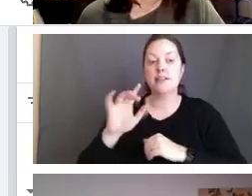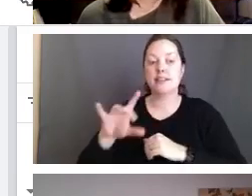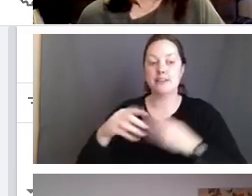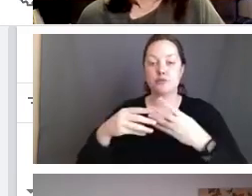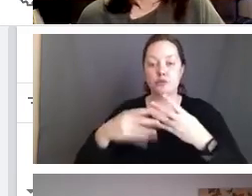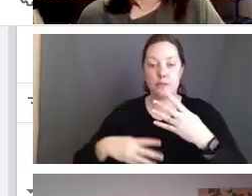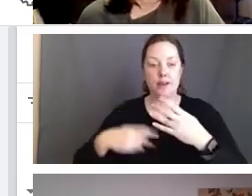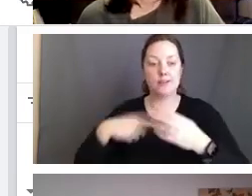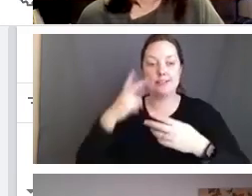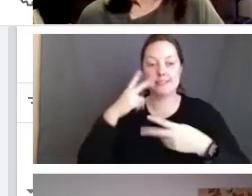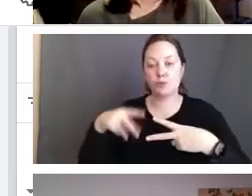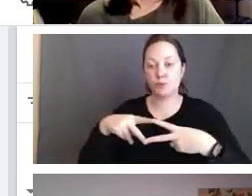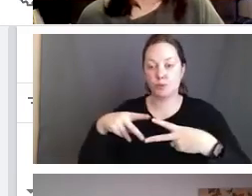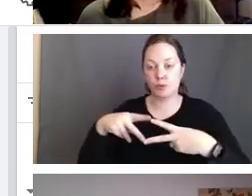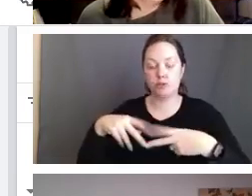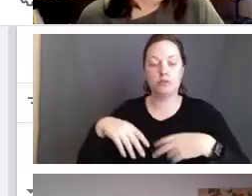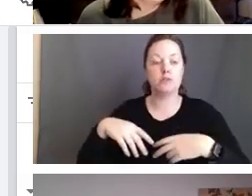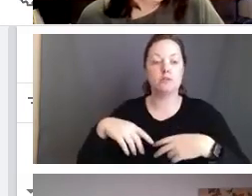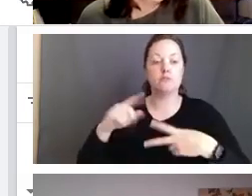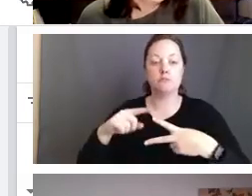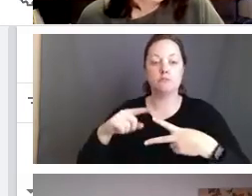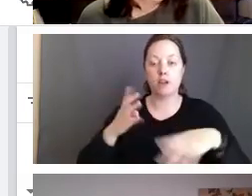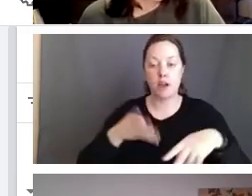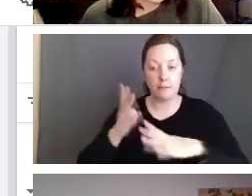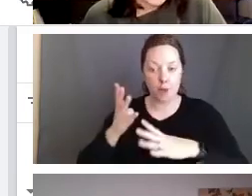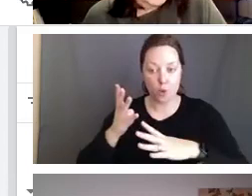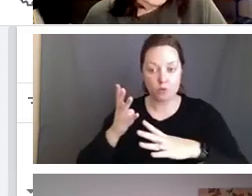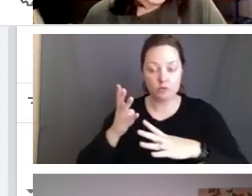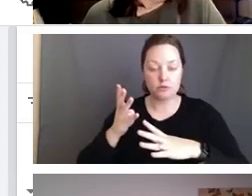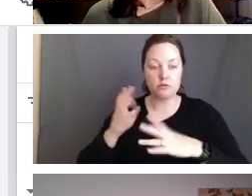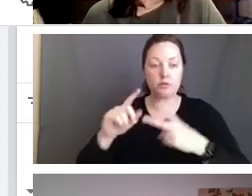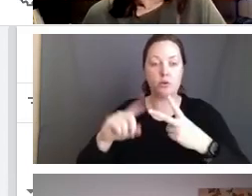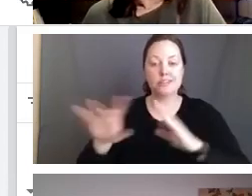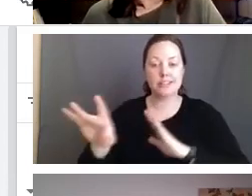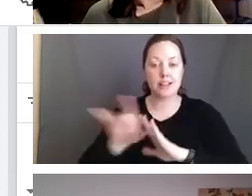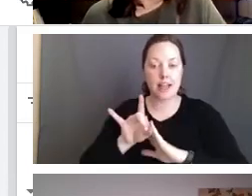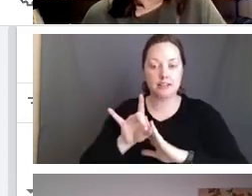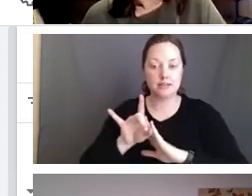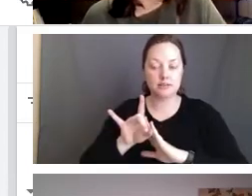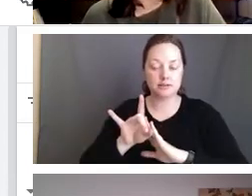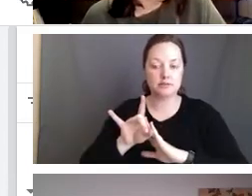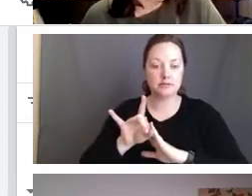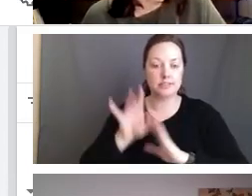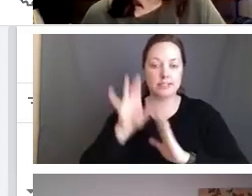Between important information on any page or sub page. I'm hovering over divider, let me click it.